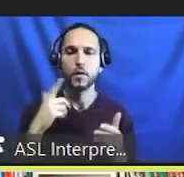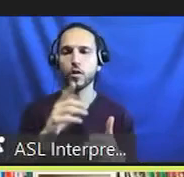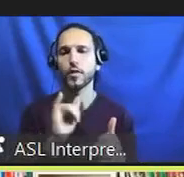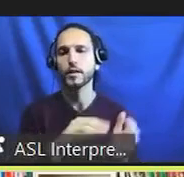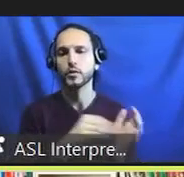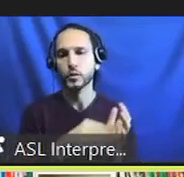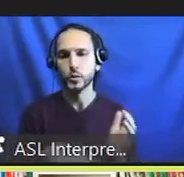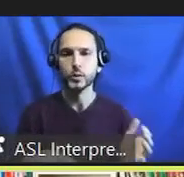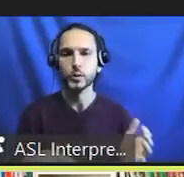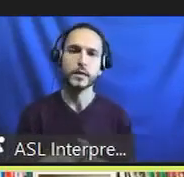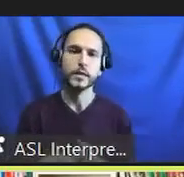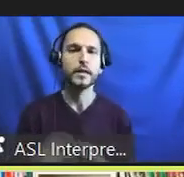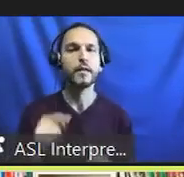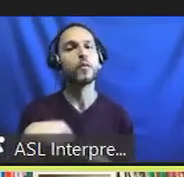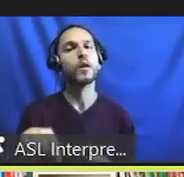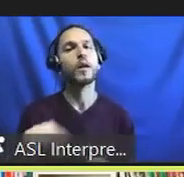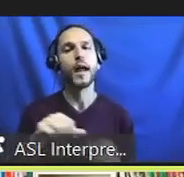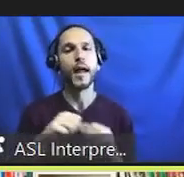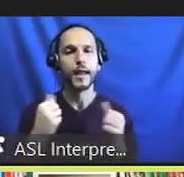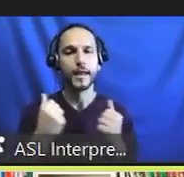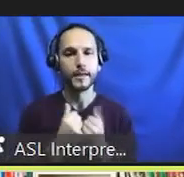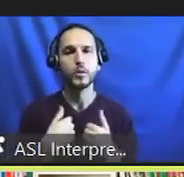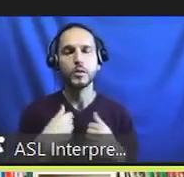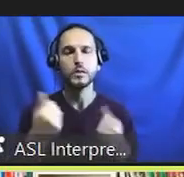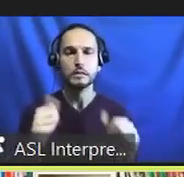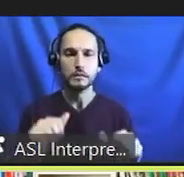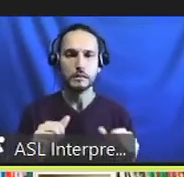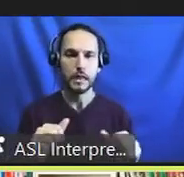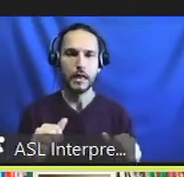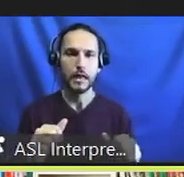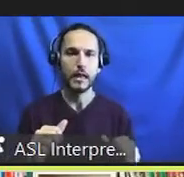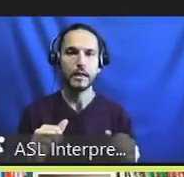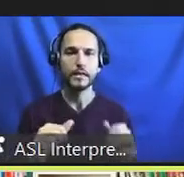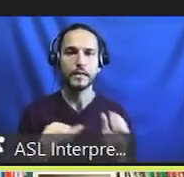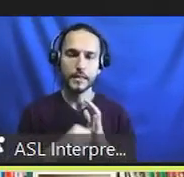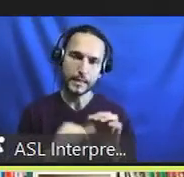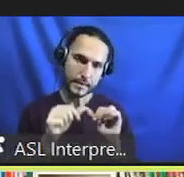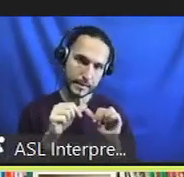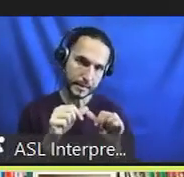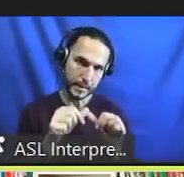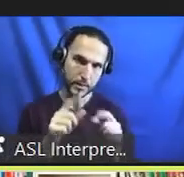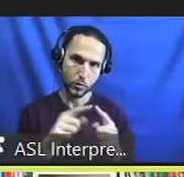So as an agency, we try to ensure consistency to avoid that problem.